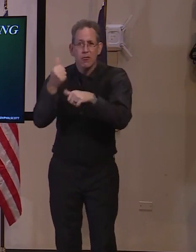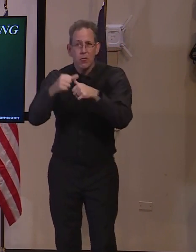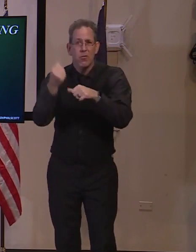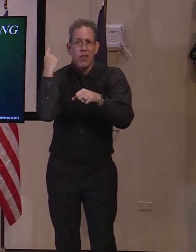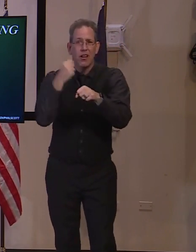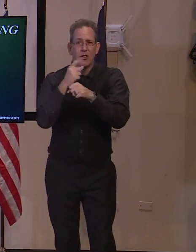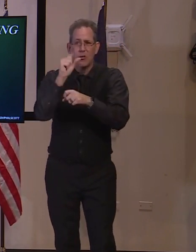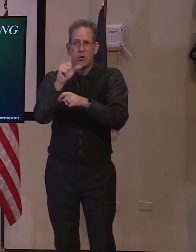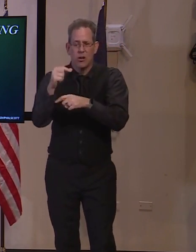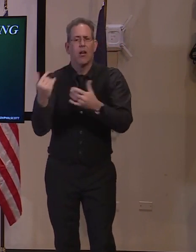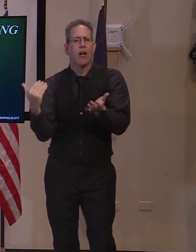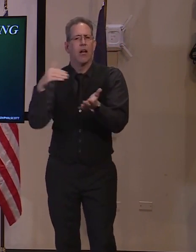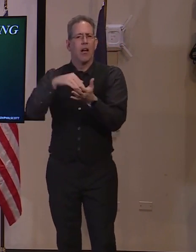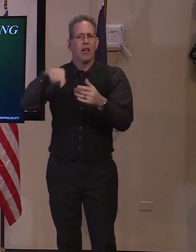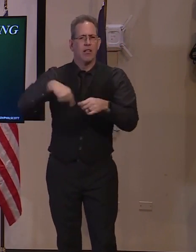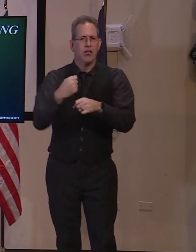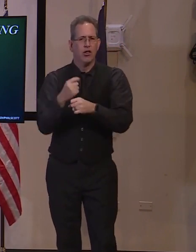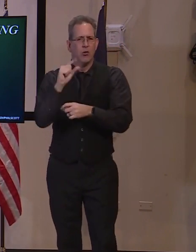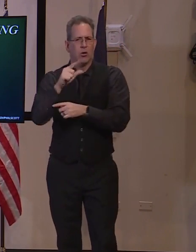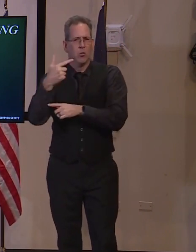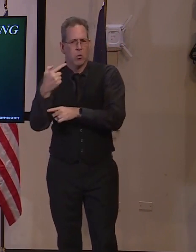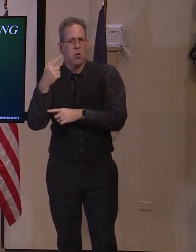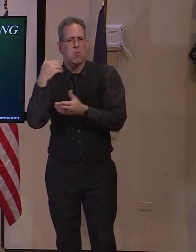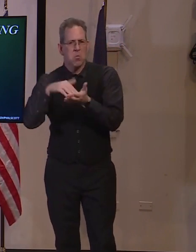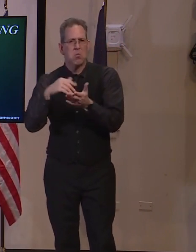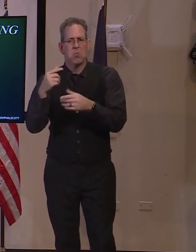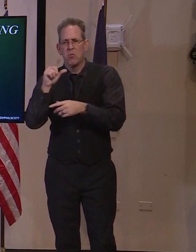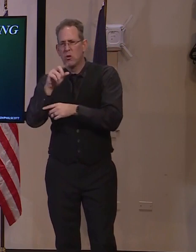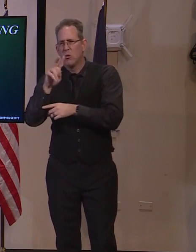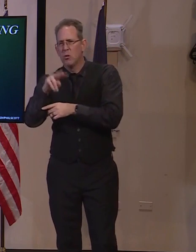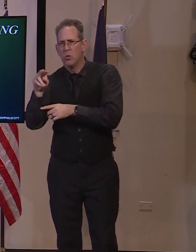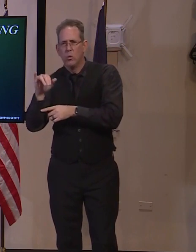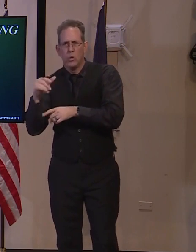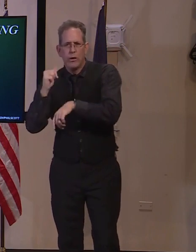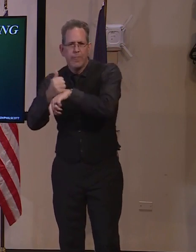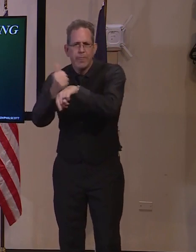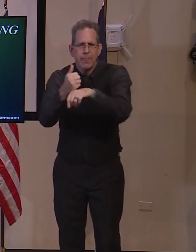maximum protection. If you get boosted right now, you'll be much more